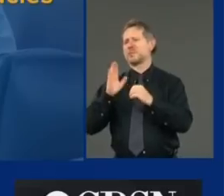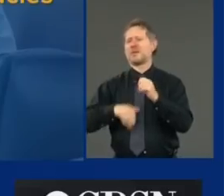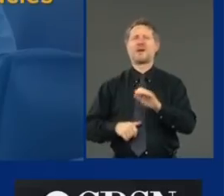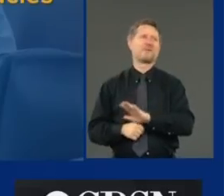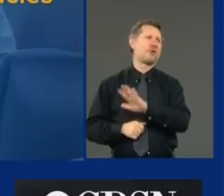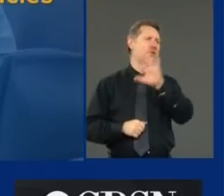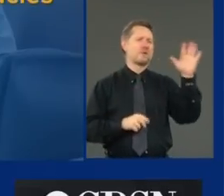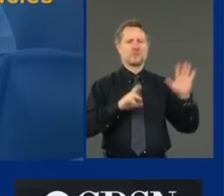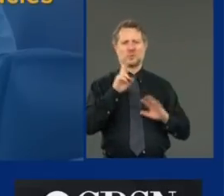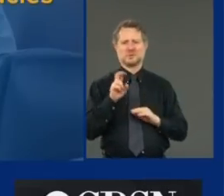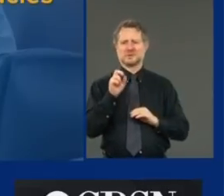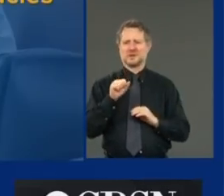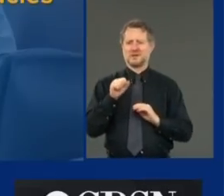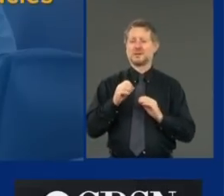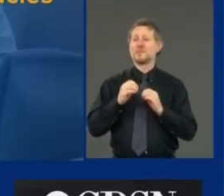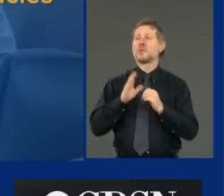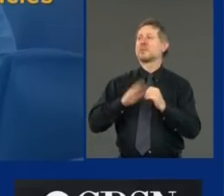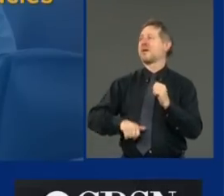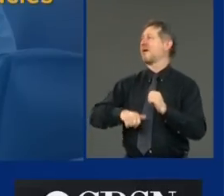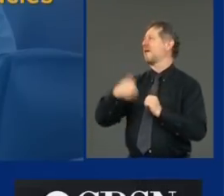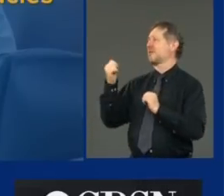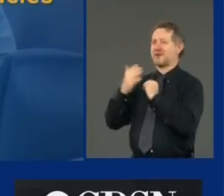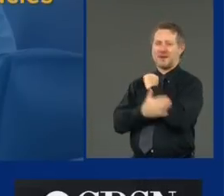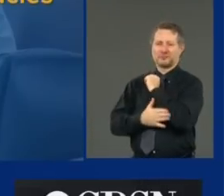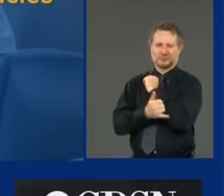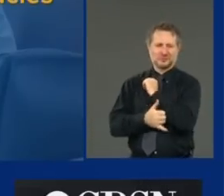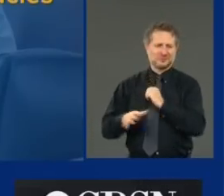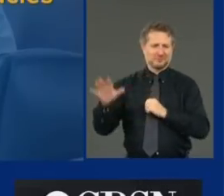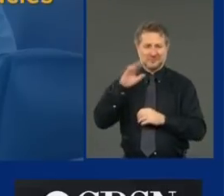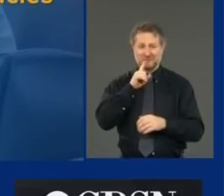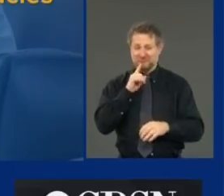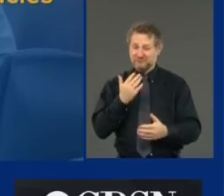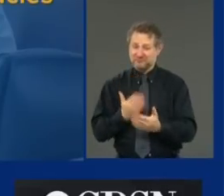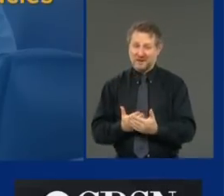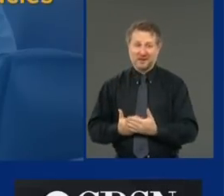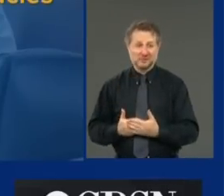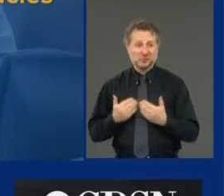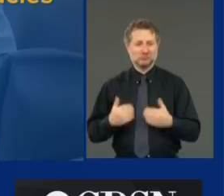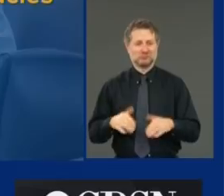THIS. NEW YORK STATE TESTS MORE THAN